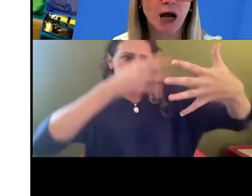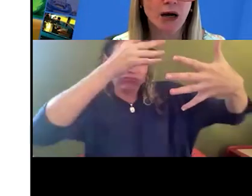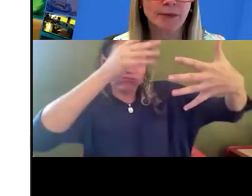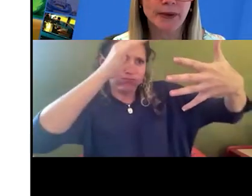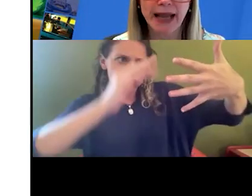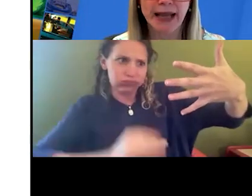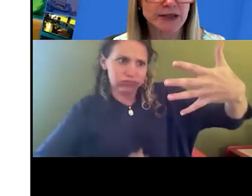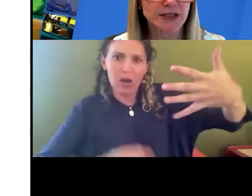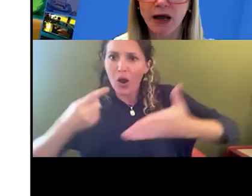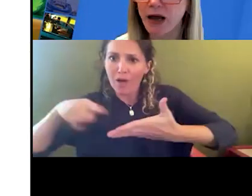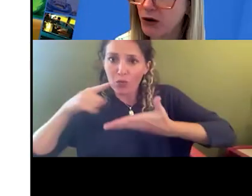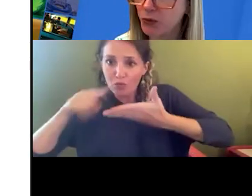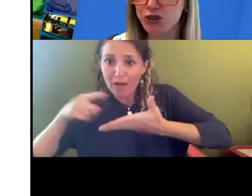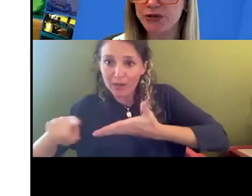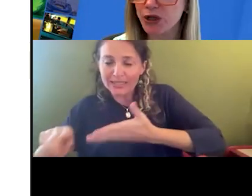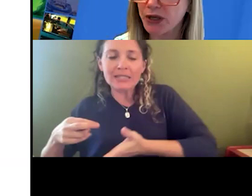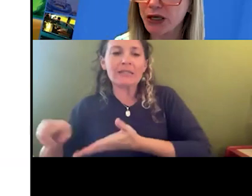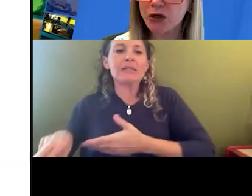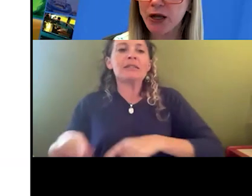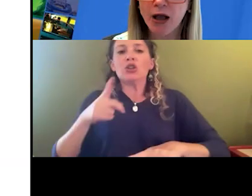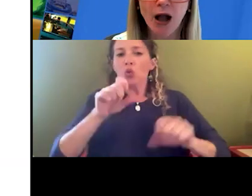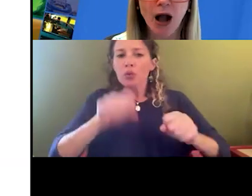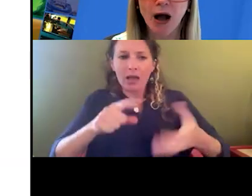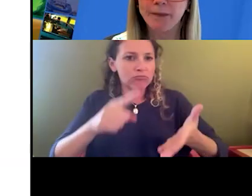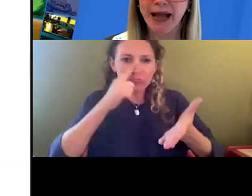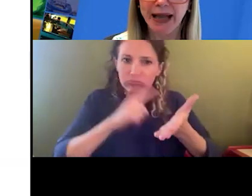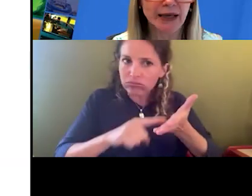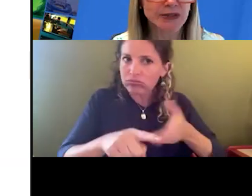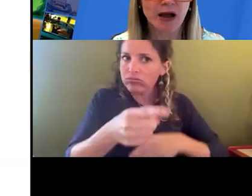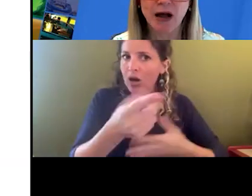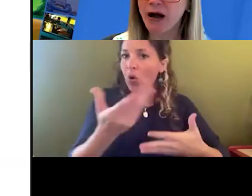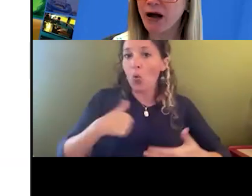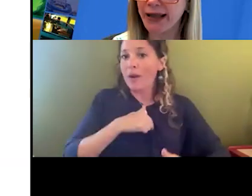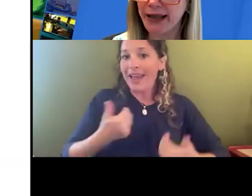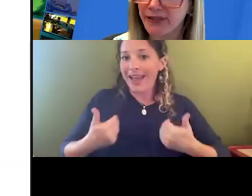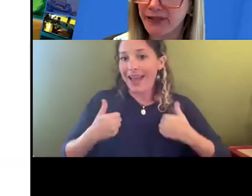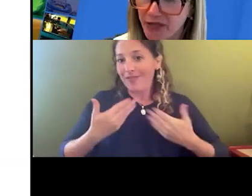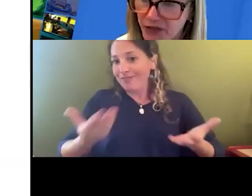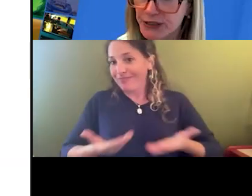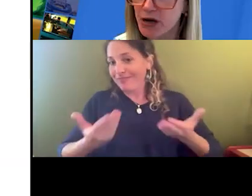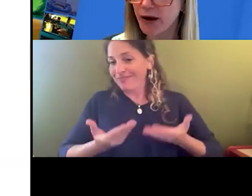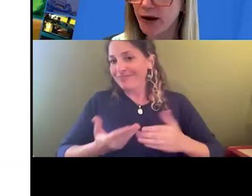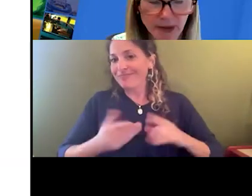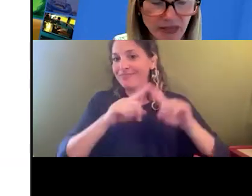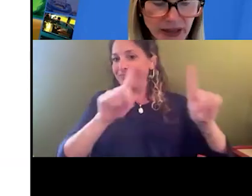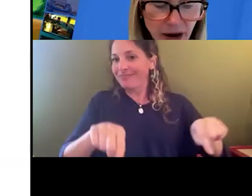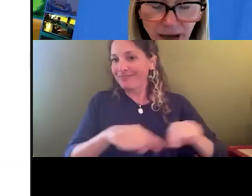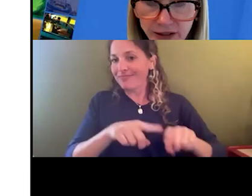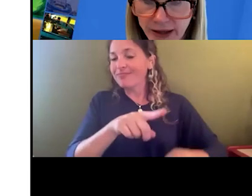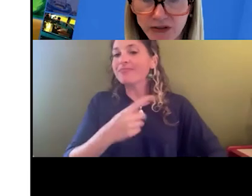and we do so here and it's at this time that I'd like